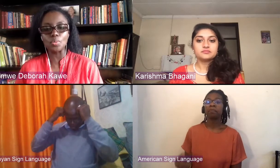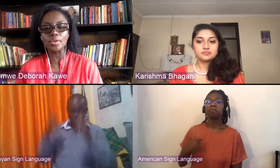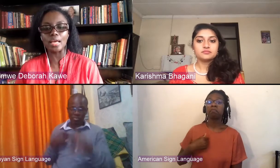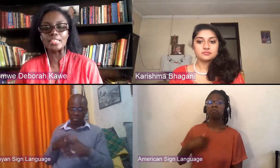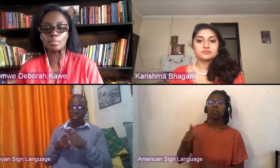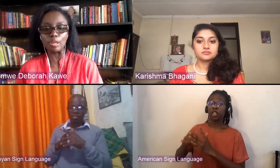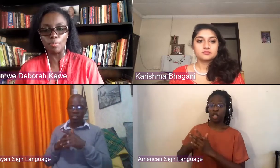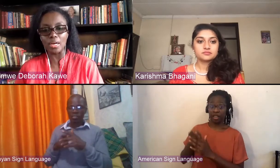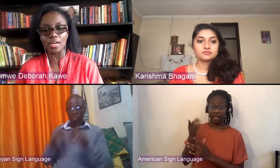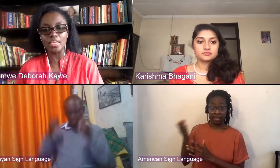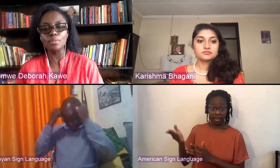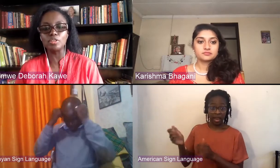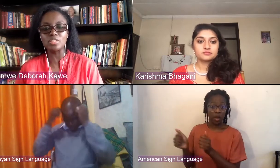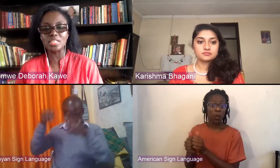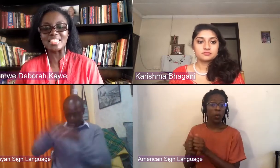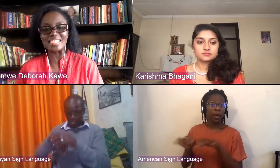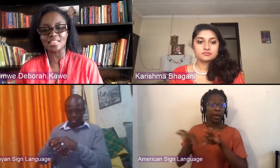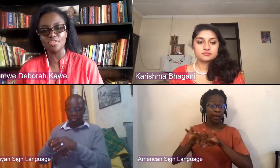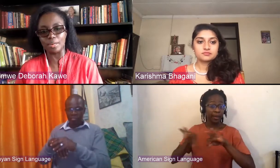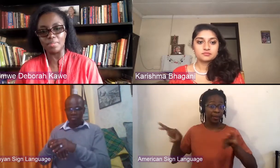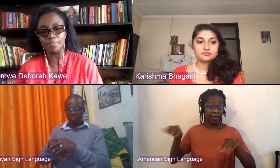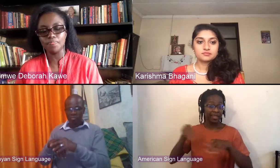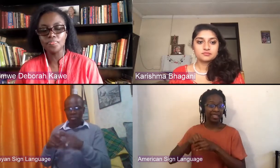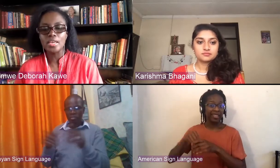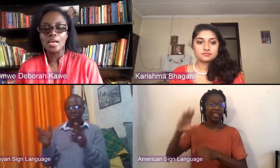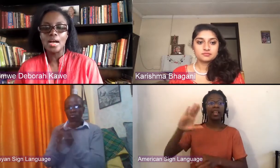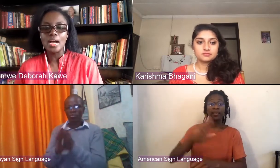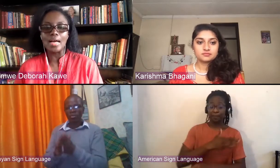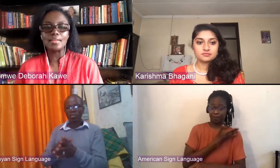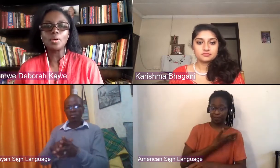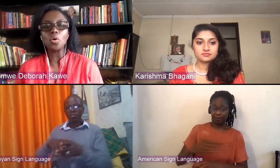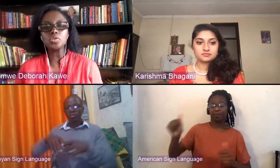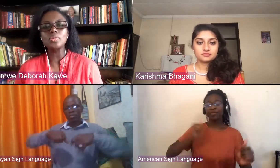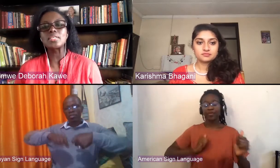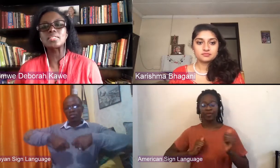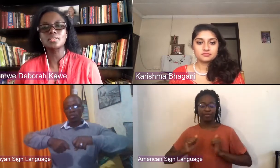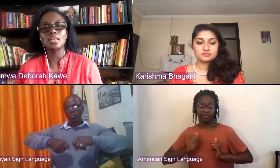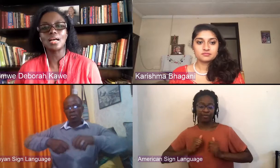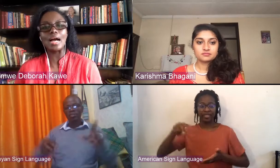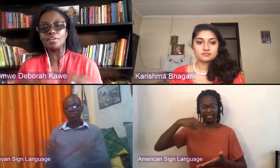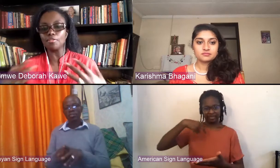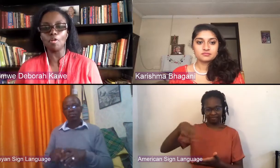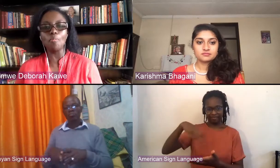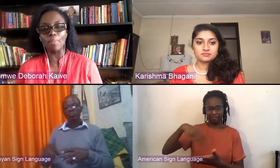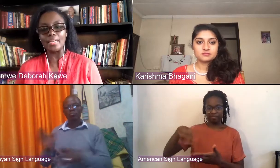with a diploma in music, dance and drama. And the course was kind of combined